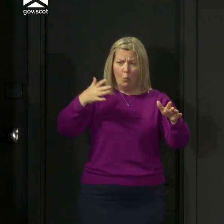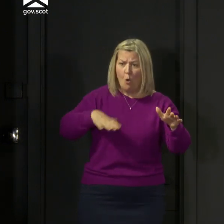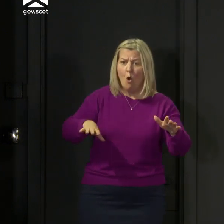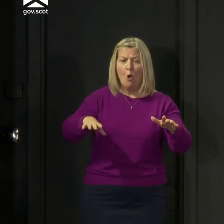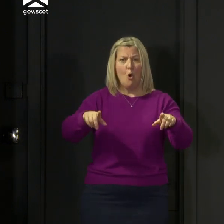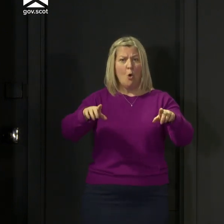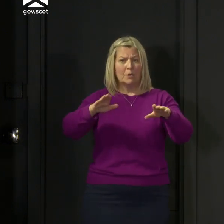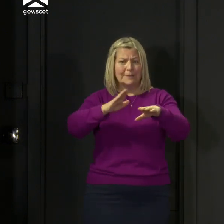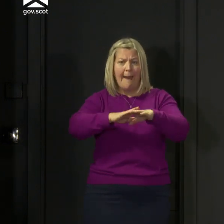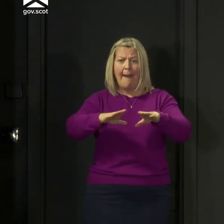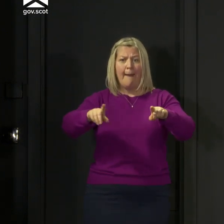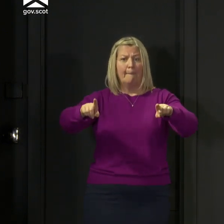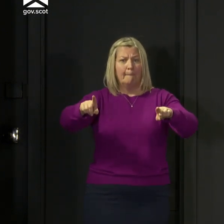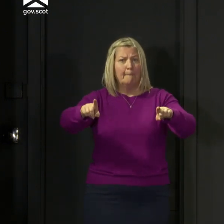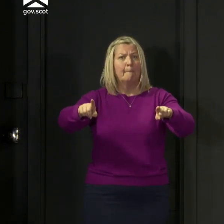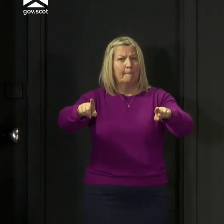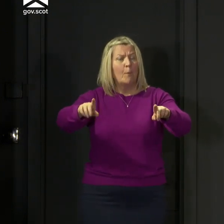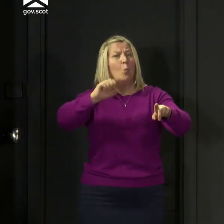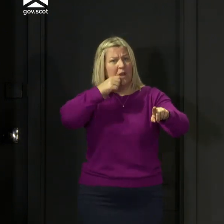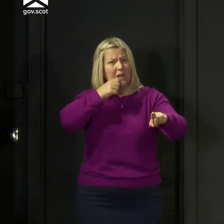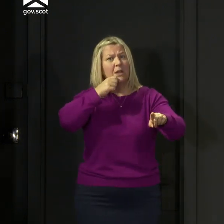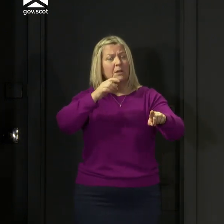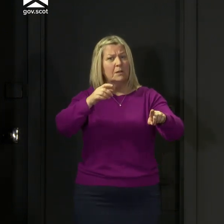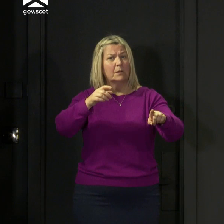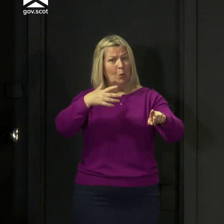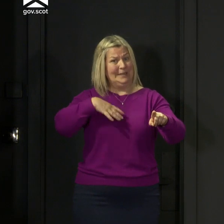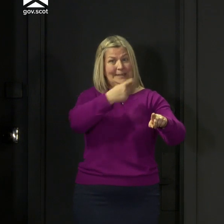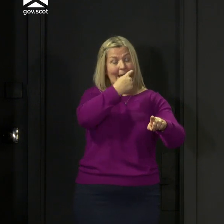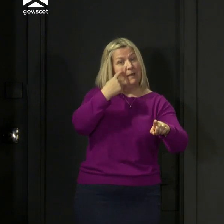like that to a minimum. It has got to be driven by evidence, but we are not, I certainly hope